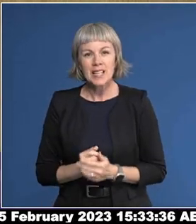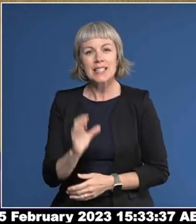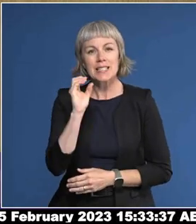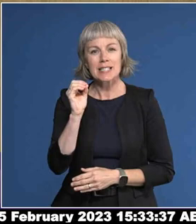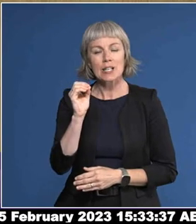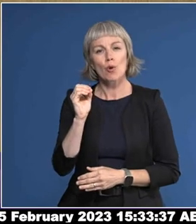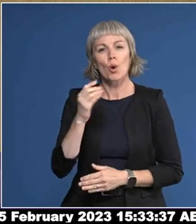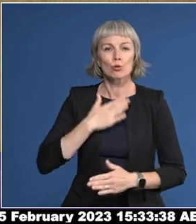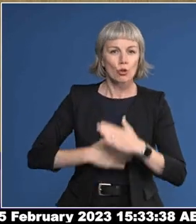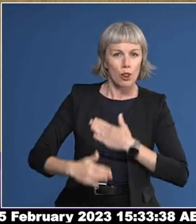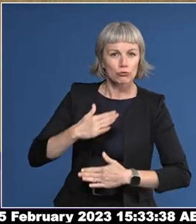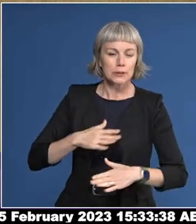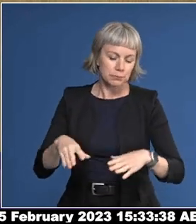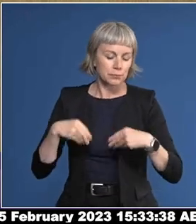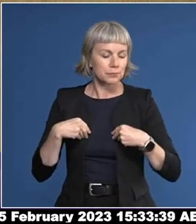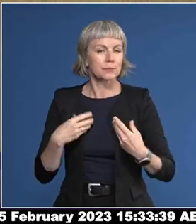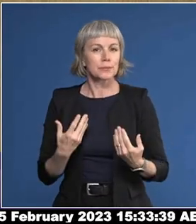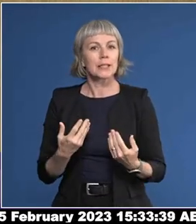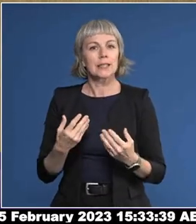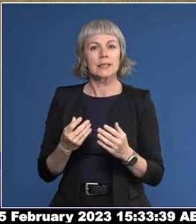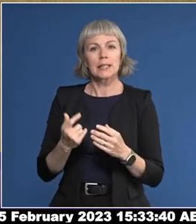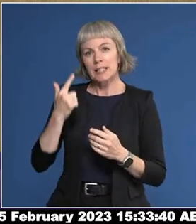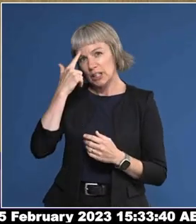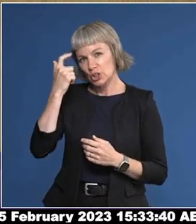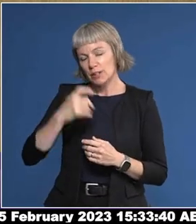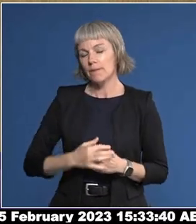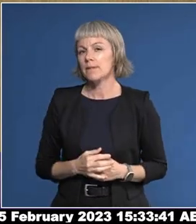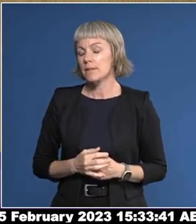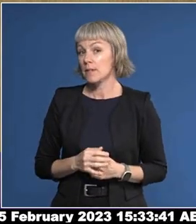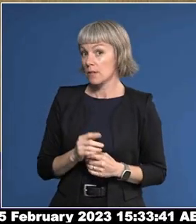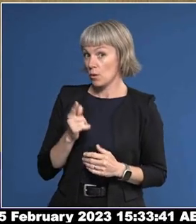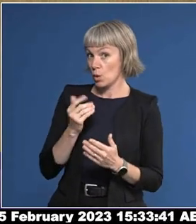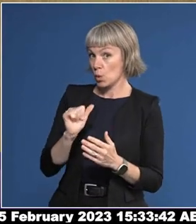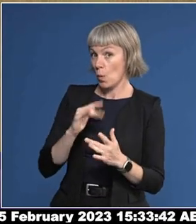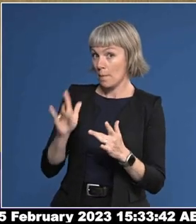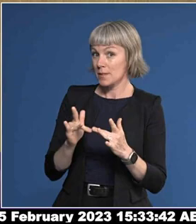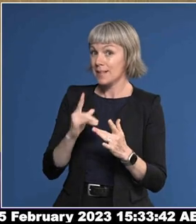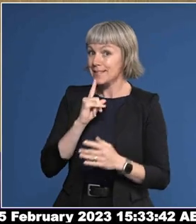So I understand from the website that this was led by NDS in partnership with the